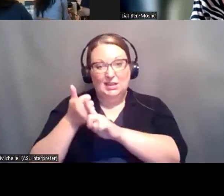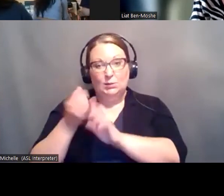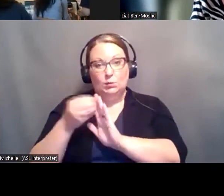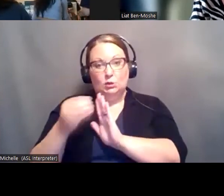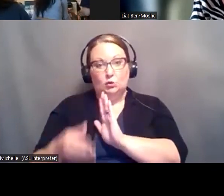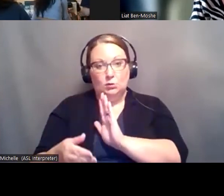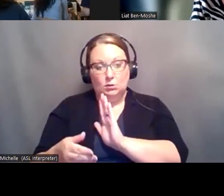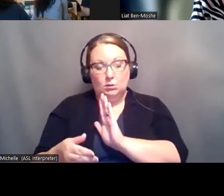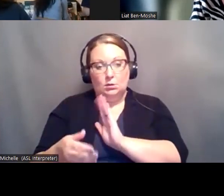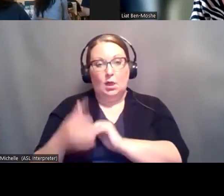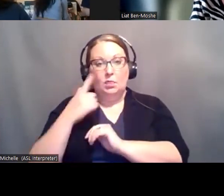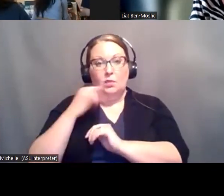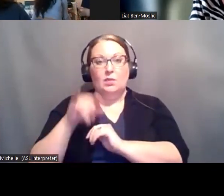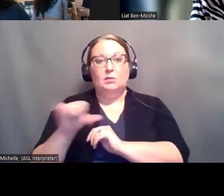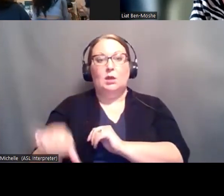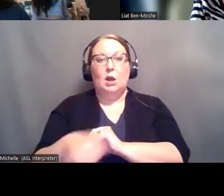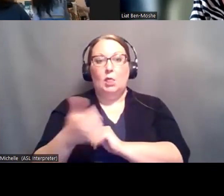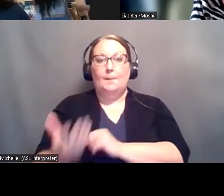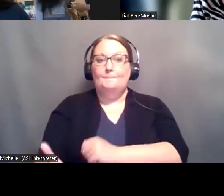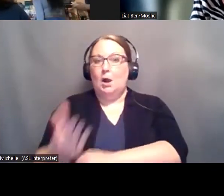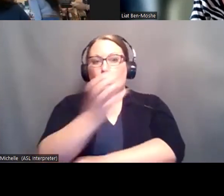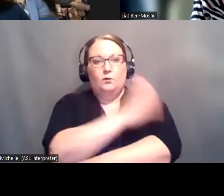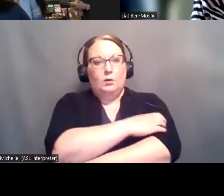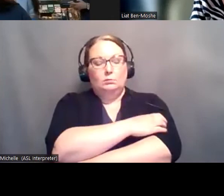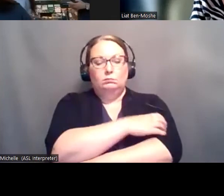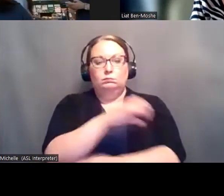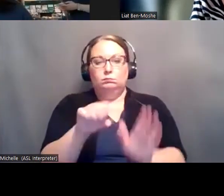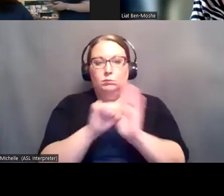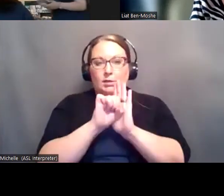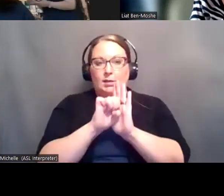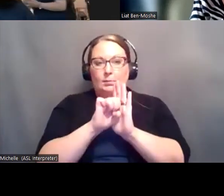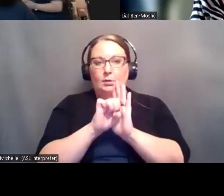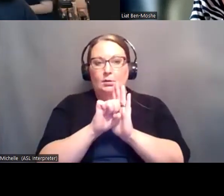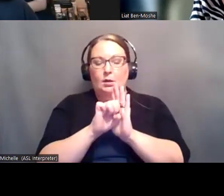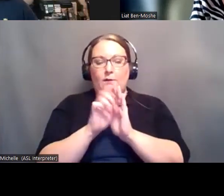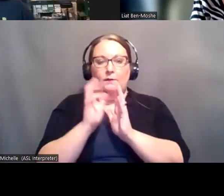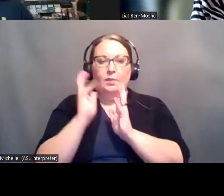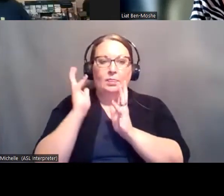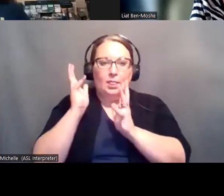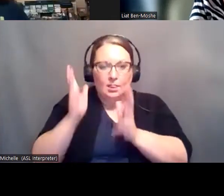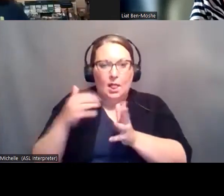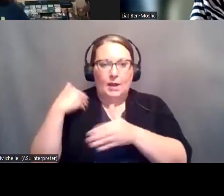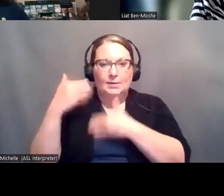And I think that's another powerful example of the legacies here and the history here.